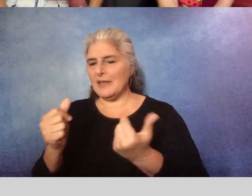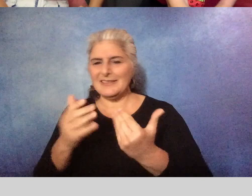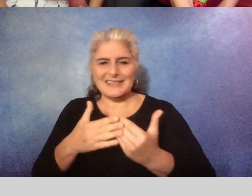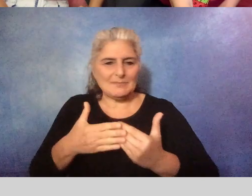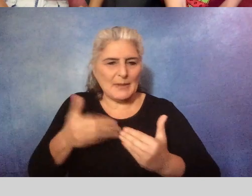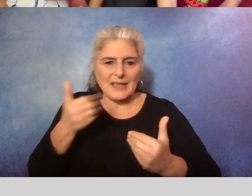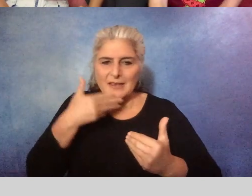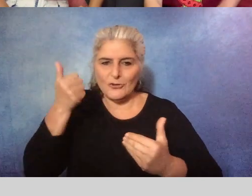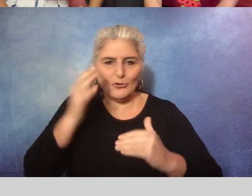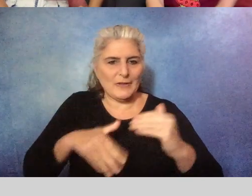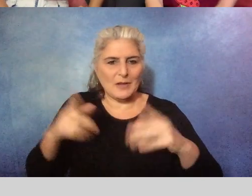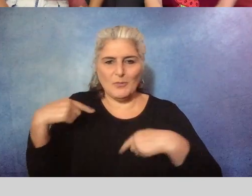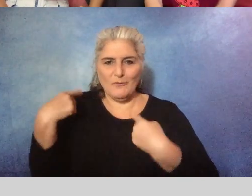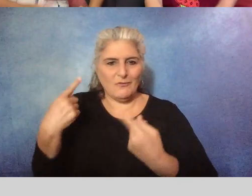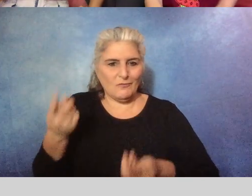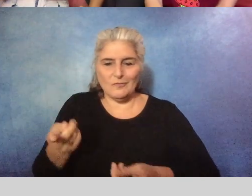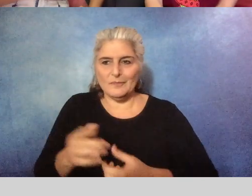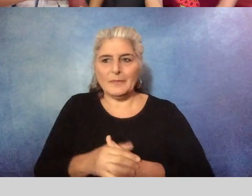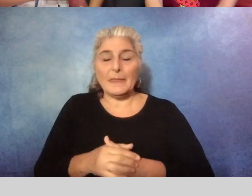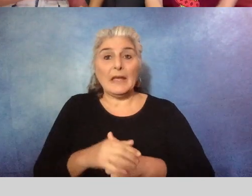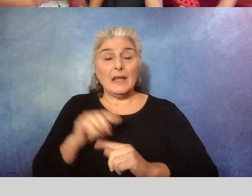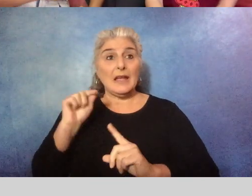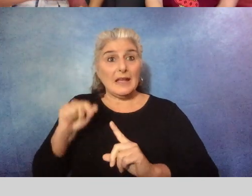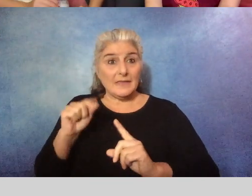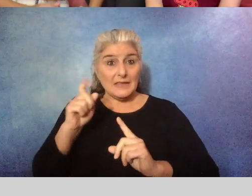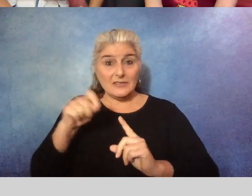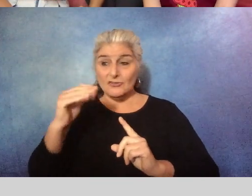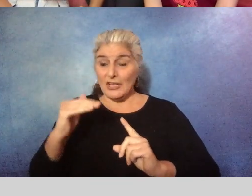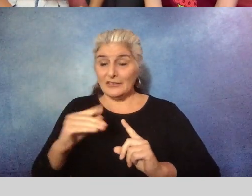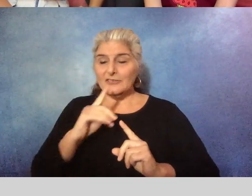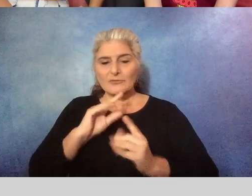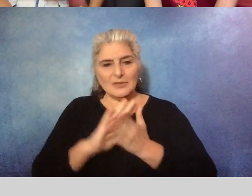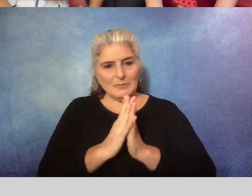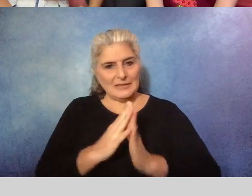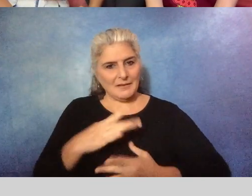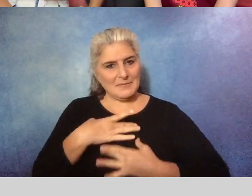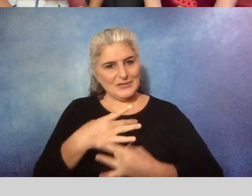[Mariella] Yeah, this, this became really interesting when